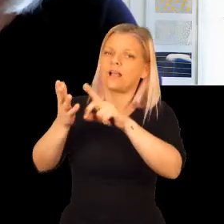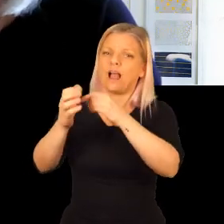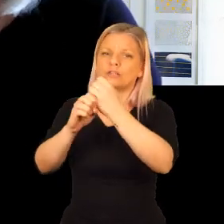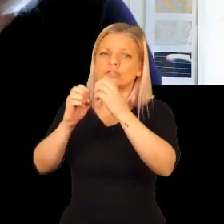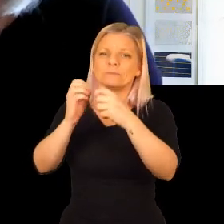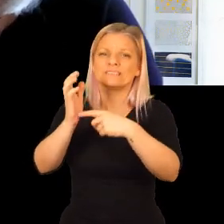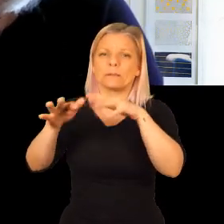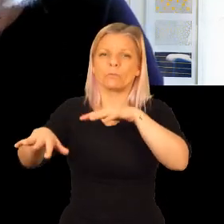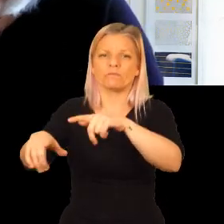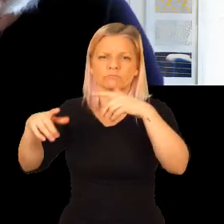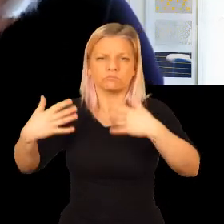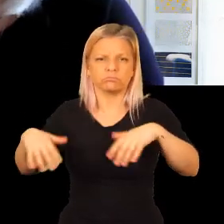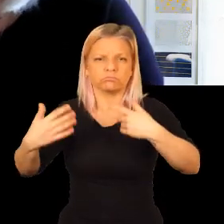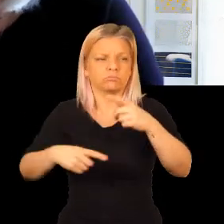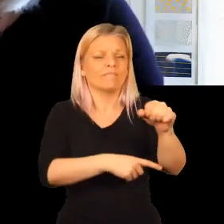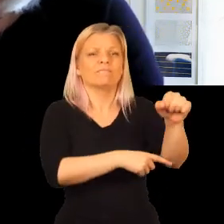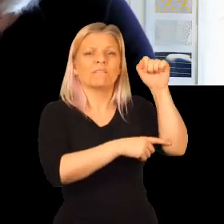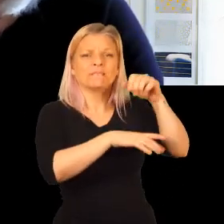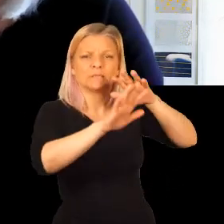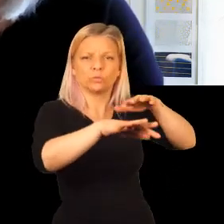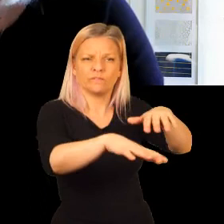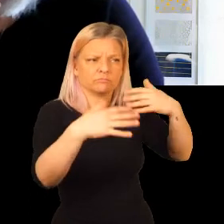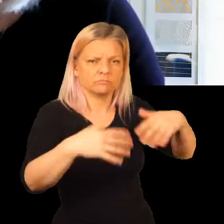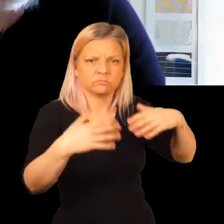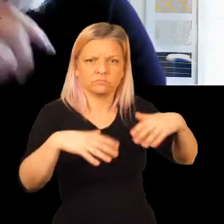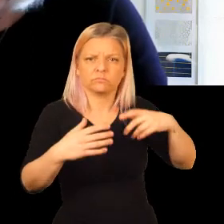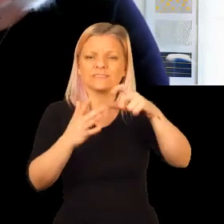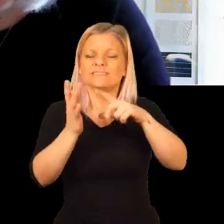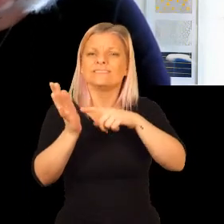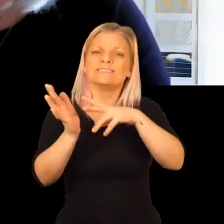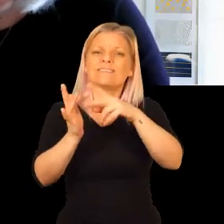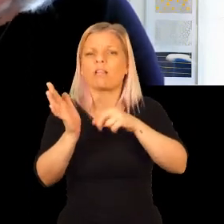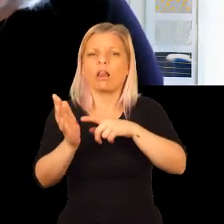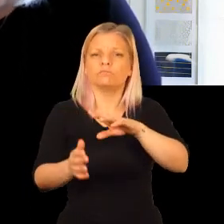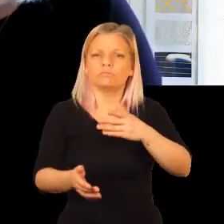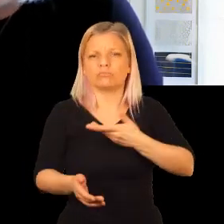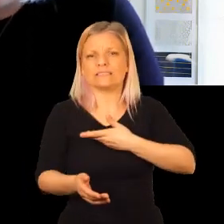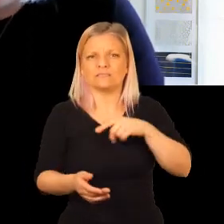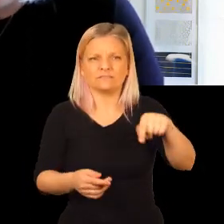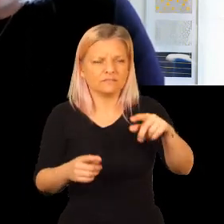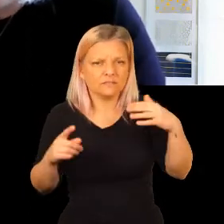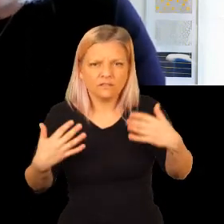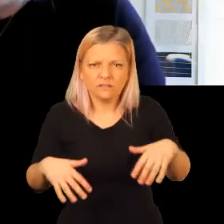change you know i look at you know the lgbtq queer movement i look at you know the feminist movement